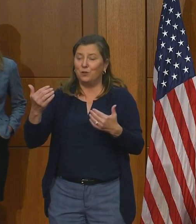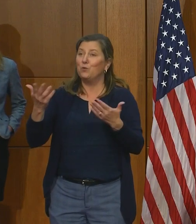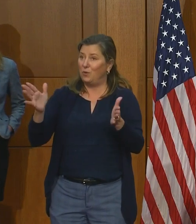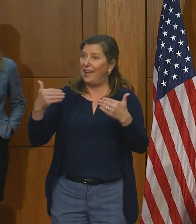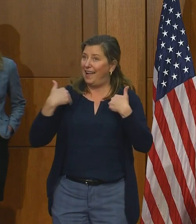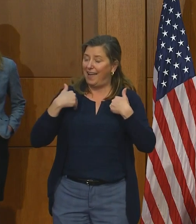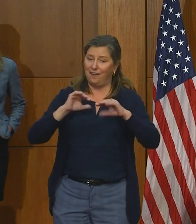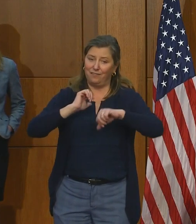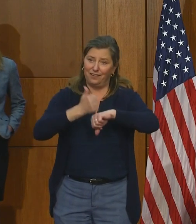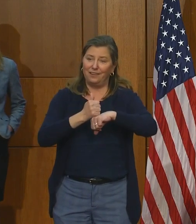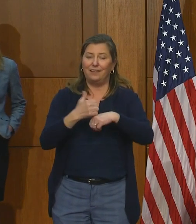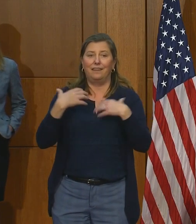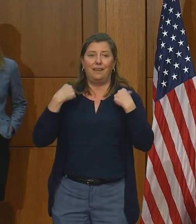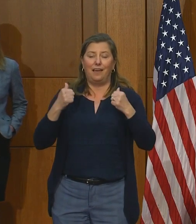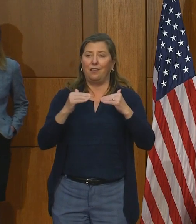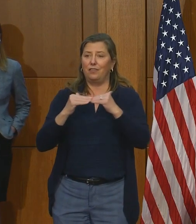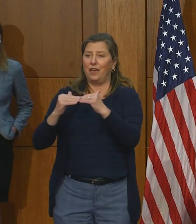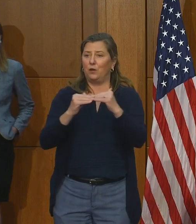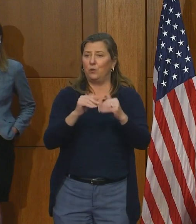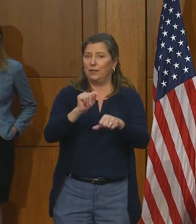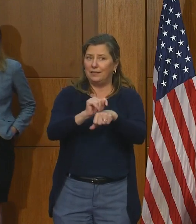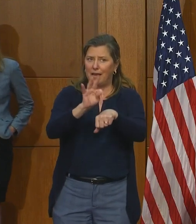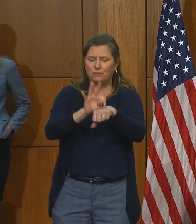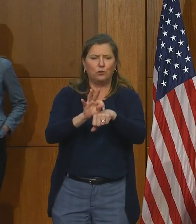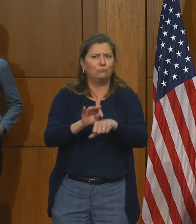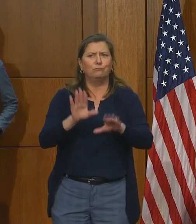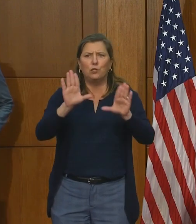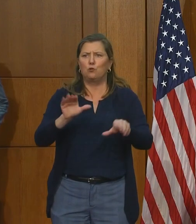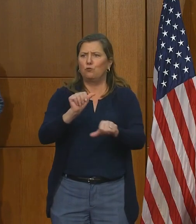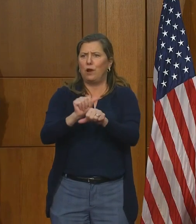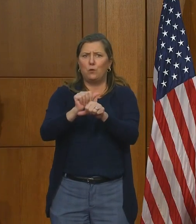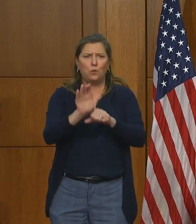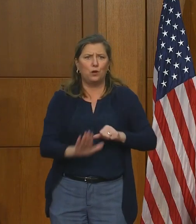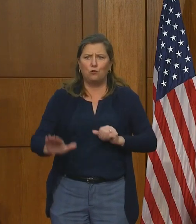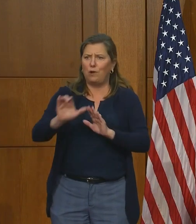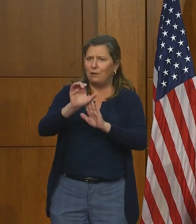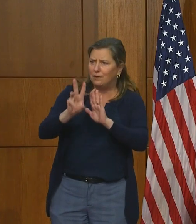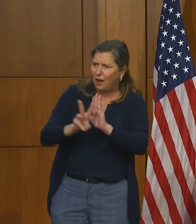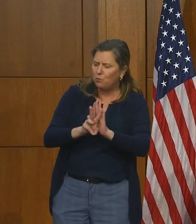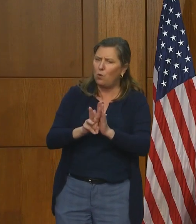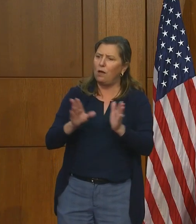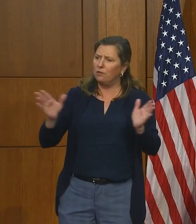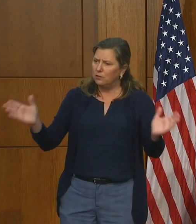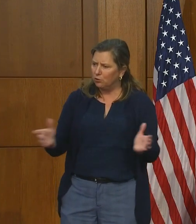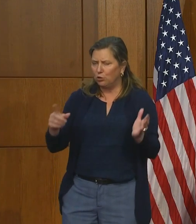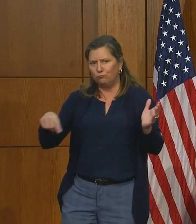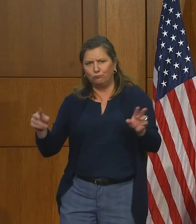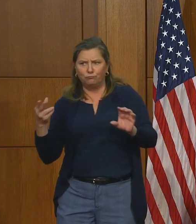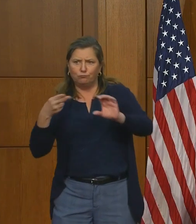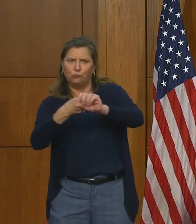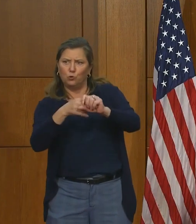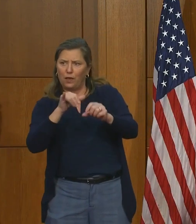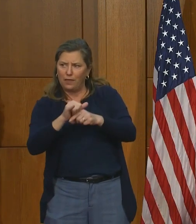LISTENING TO DAY- WE HAPPEN HEALTH EQUITY TASK FORCE THAT'S